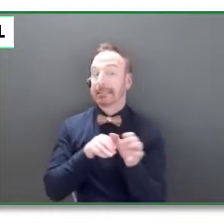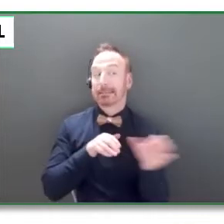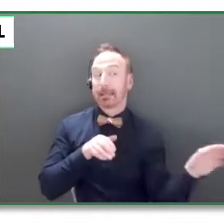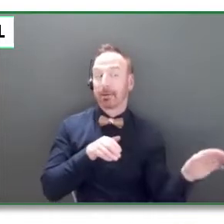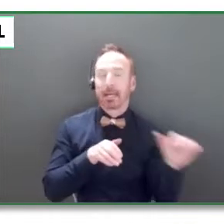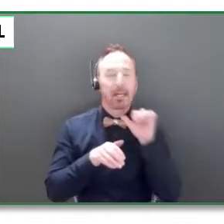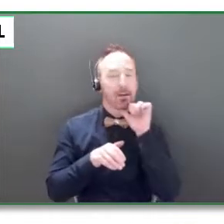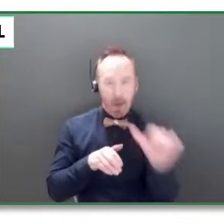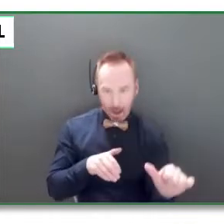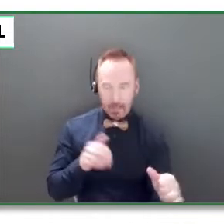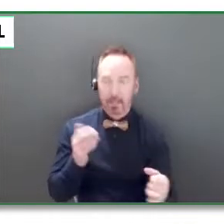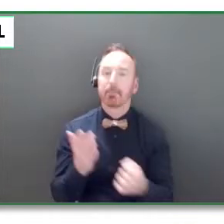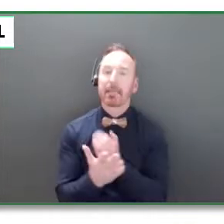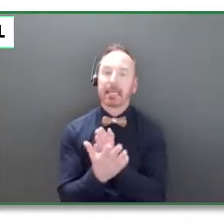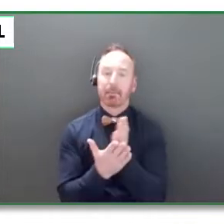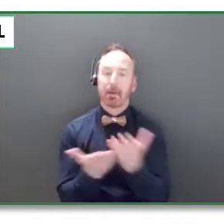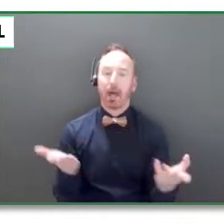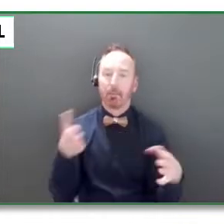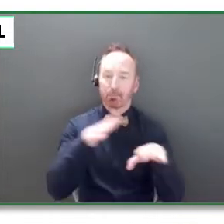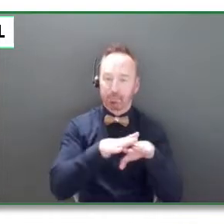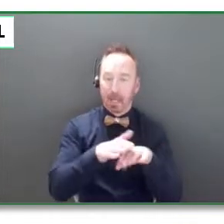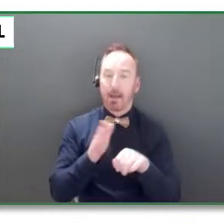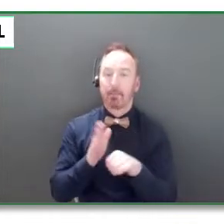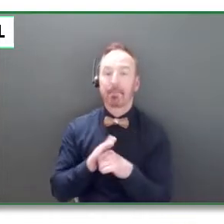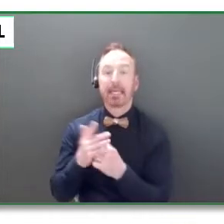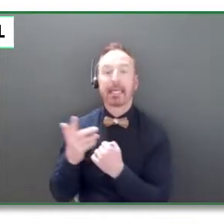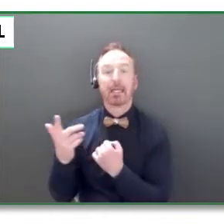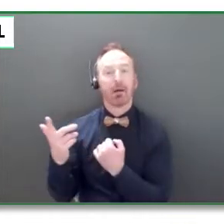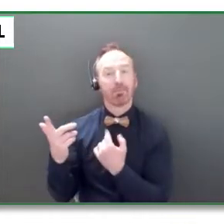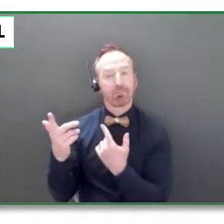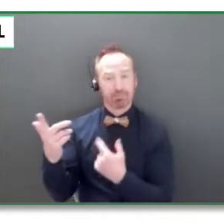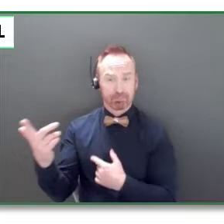In conclusion to answer the question of what does accessibility look like on